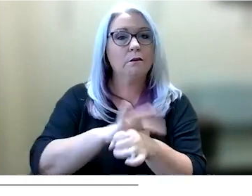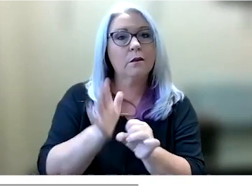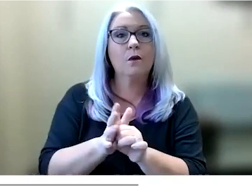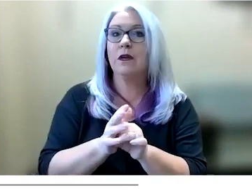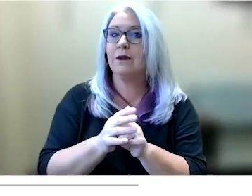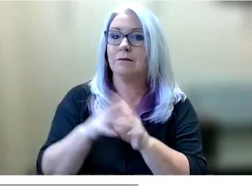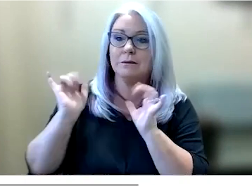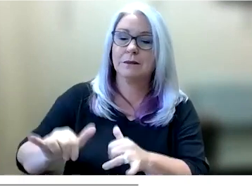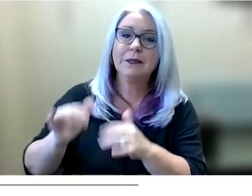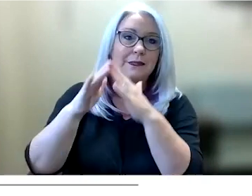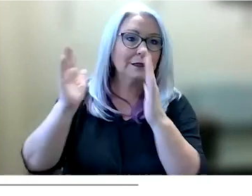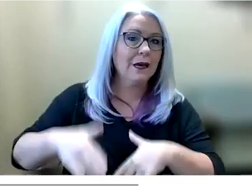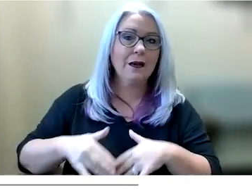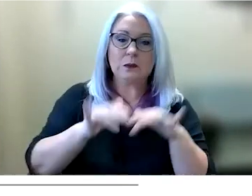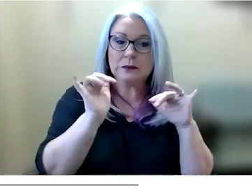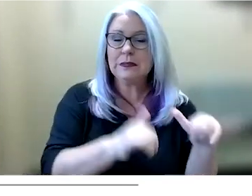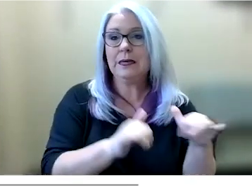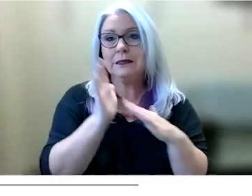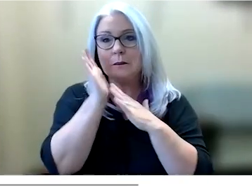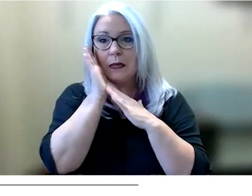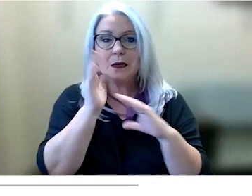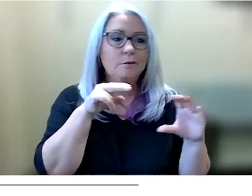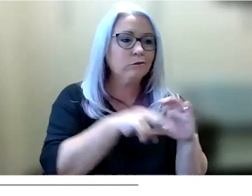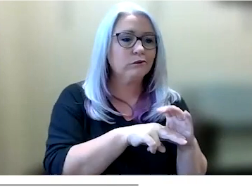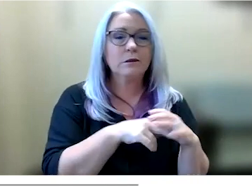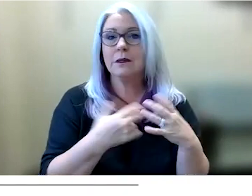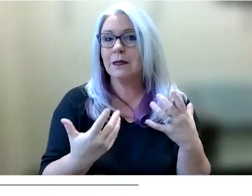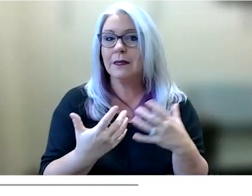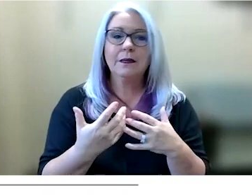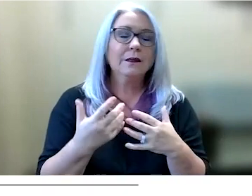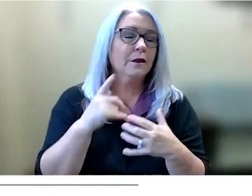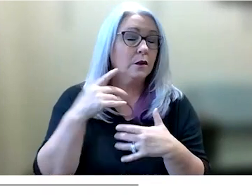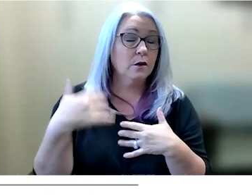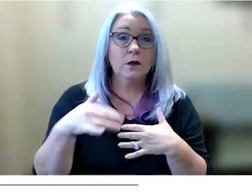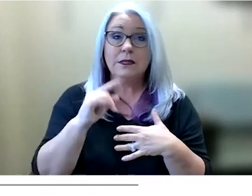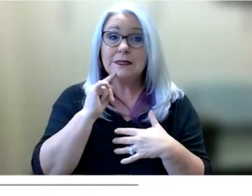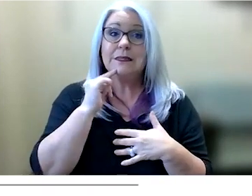impact on their life and livelihood.